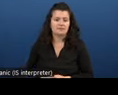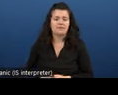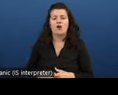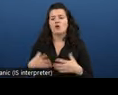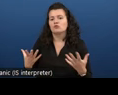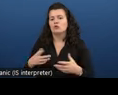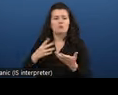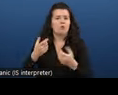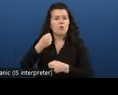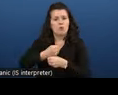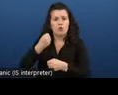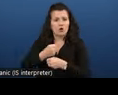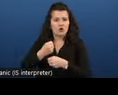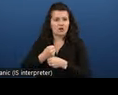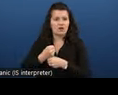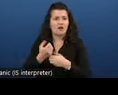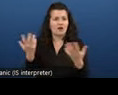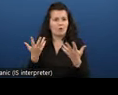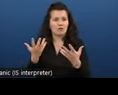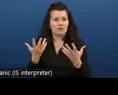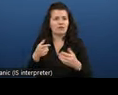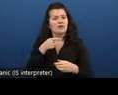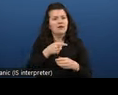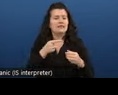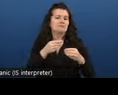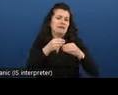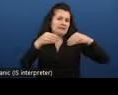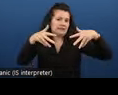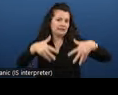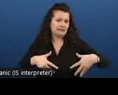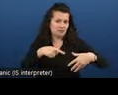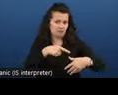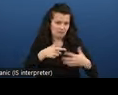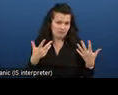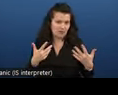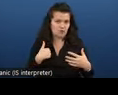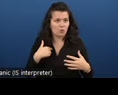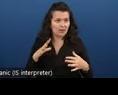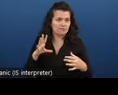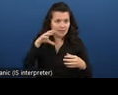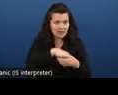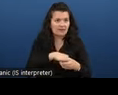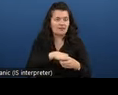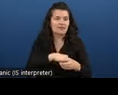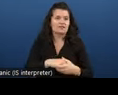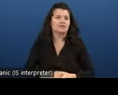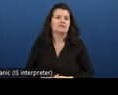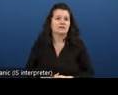an obvious thing to say, but often 12:23:15 development organizations and disability